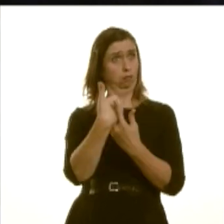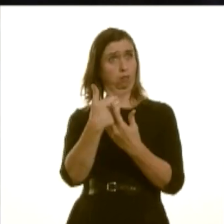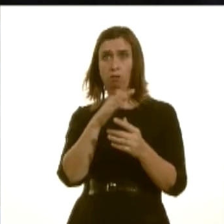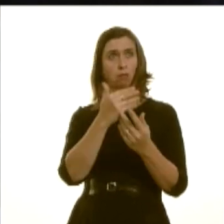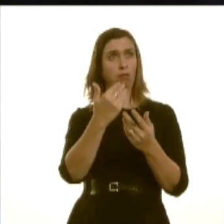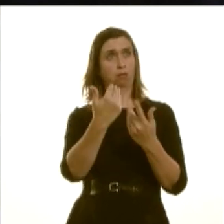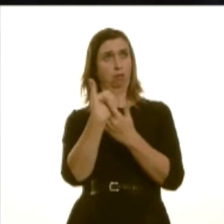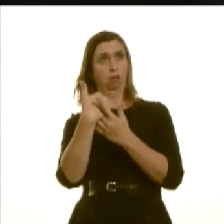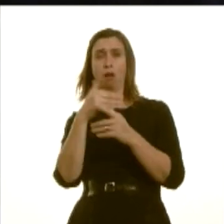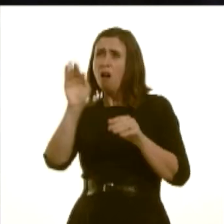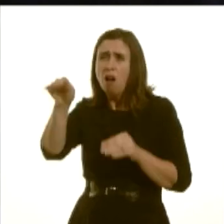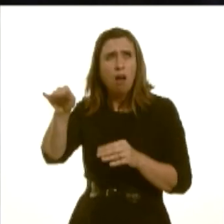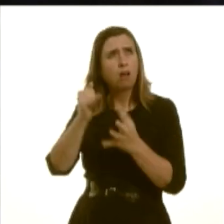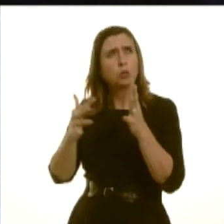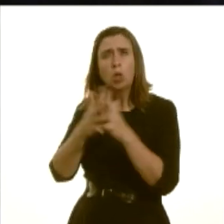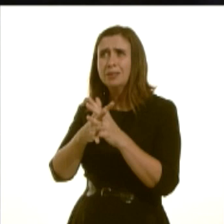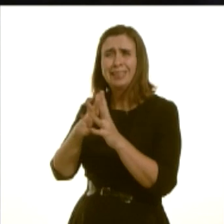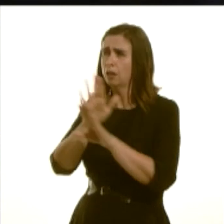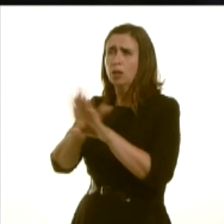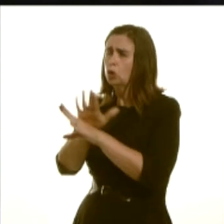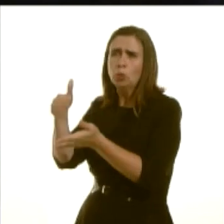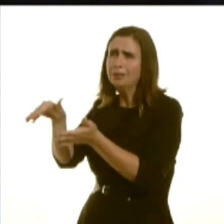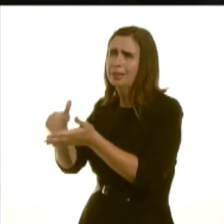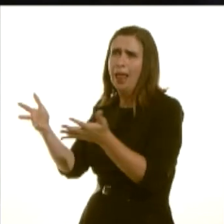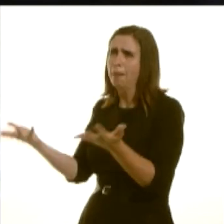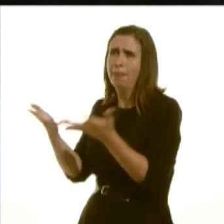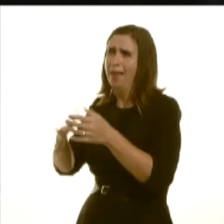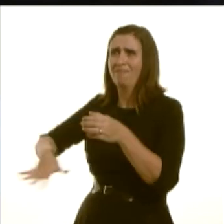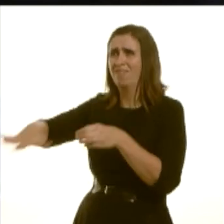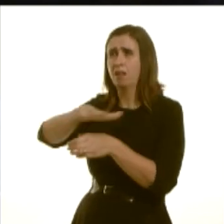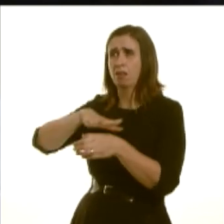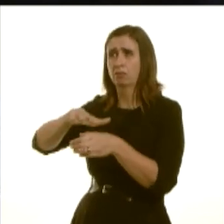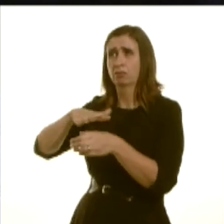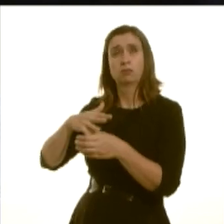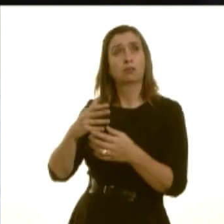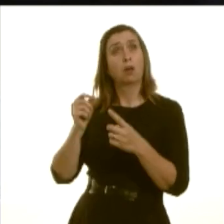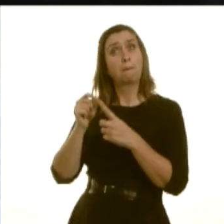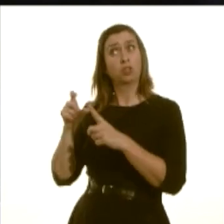re-thinks its plans to sell off parts of the playing fields, such as the plans at Pontarddulais